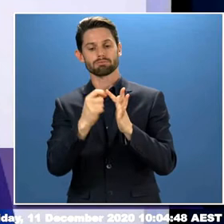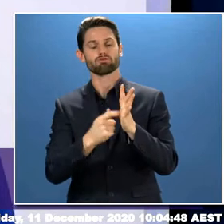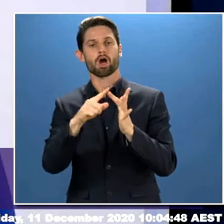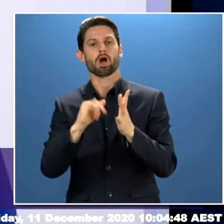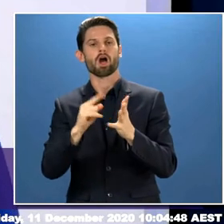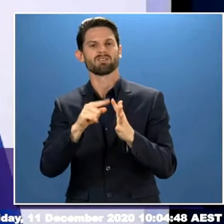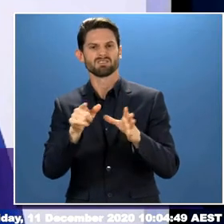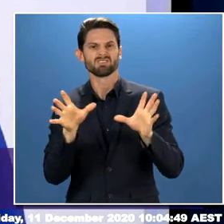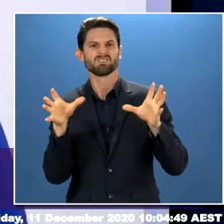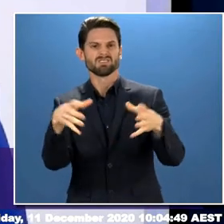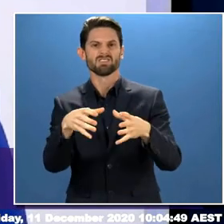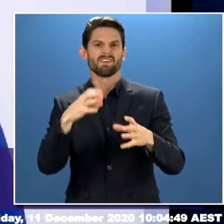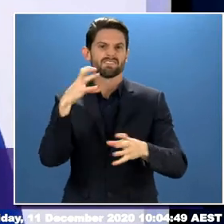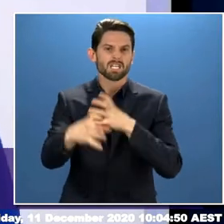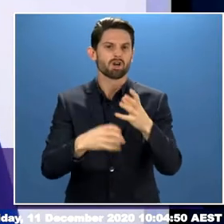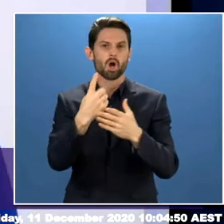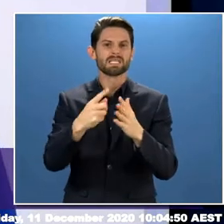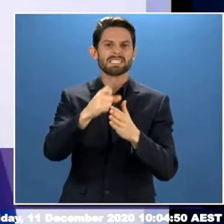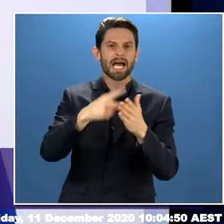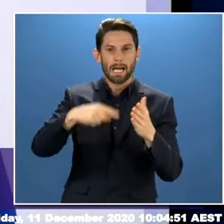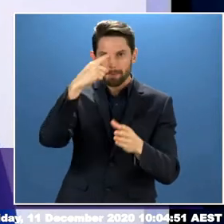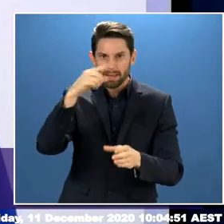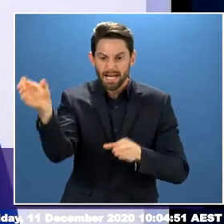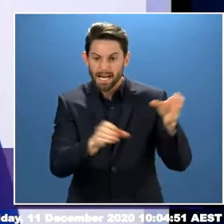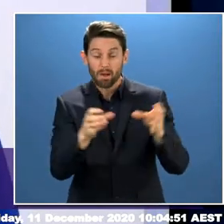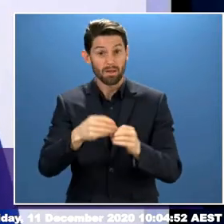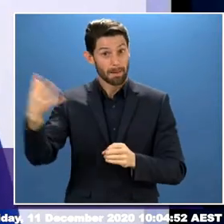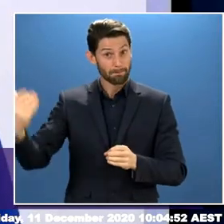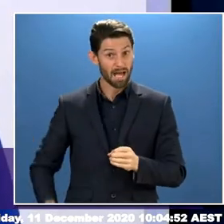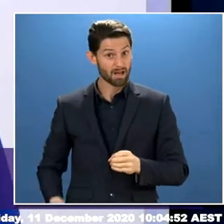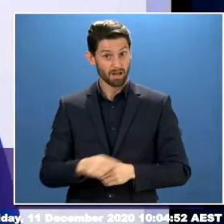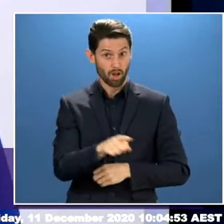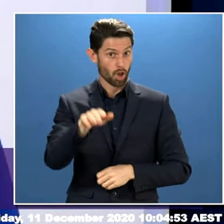employment, or where they would be paid in open employment, and the operation of